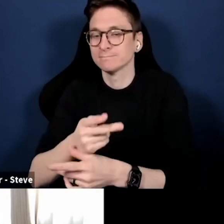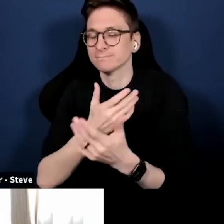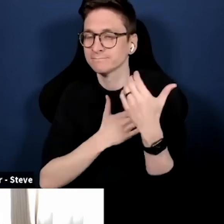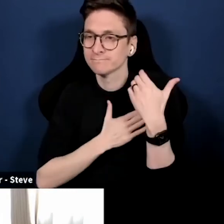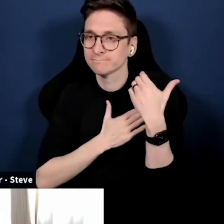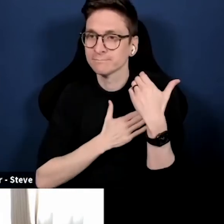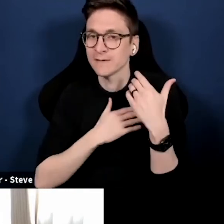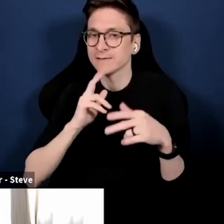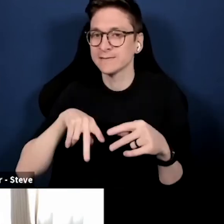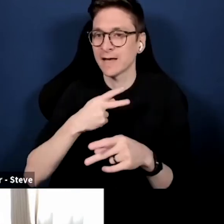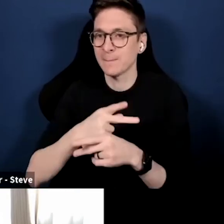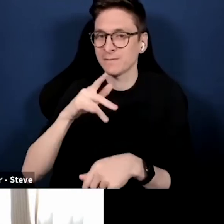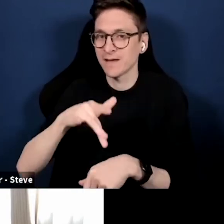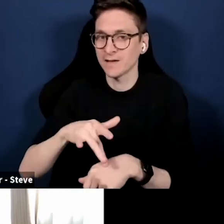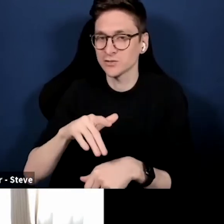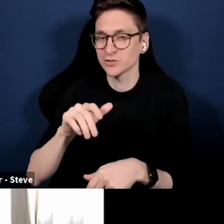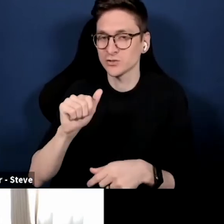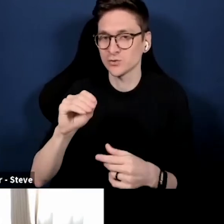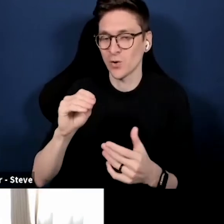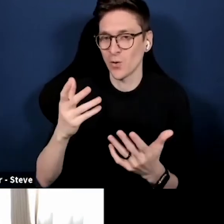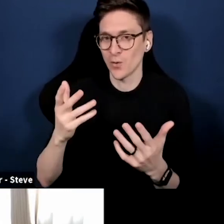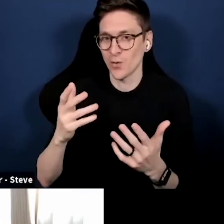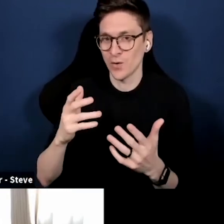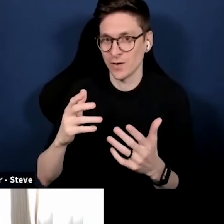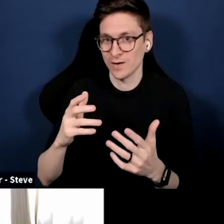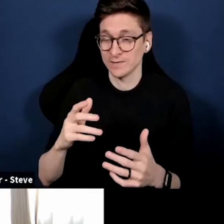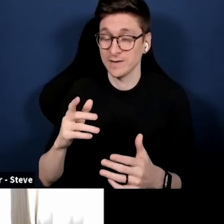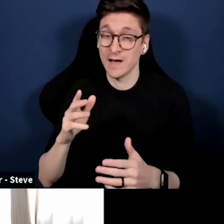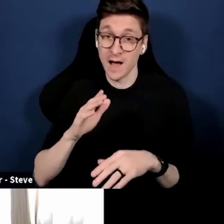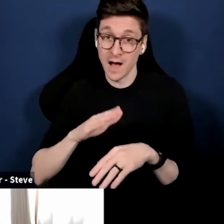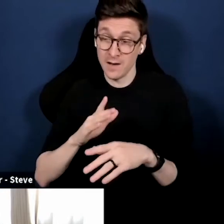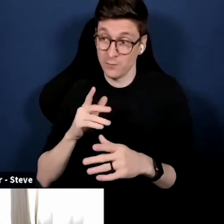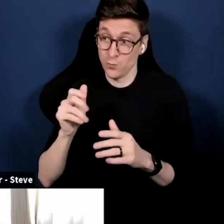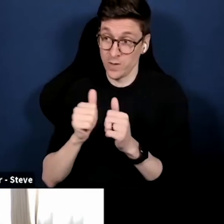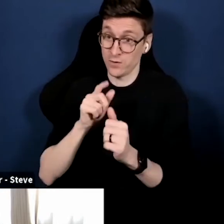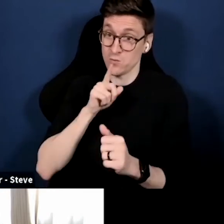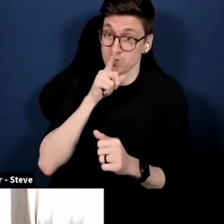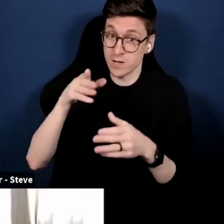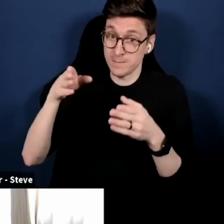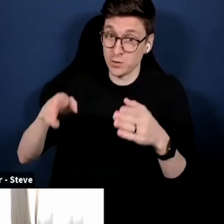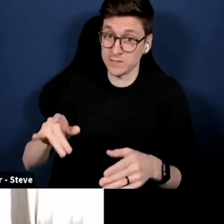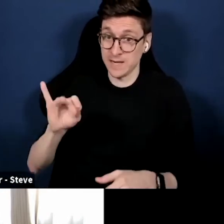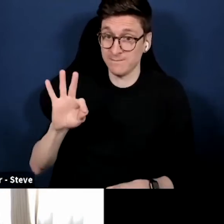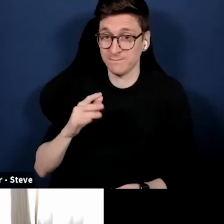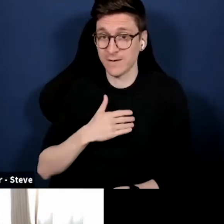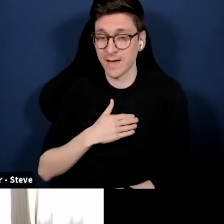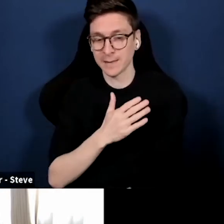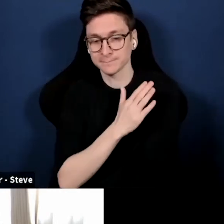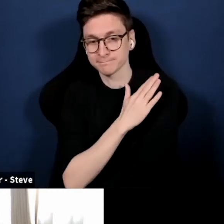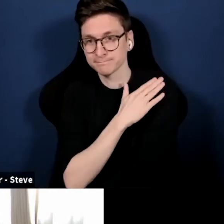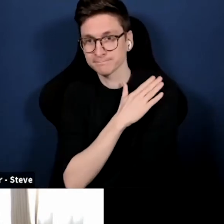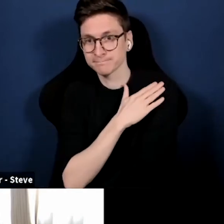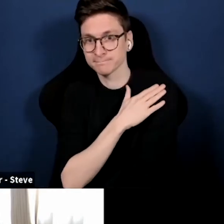touch acts so on a on a real person if you you know touch like like quickly it creates a sort